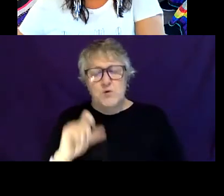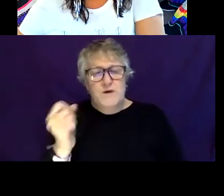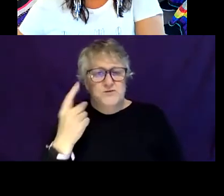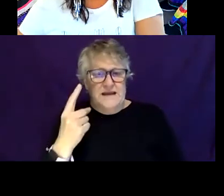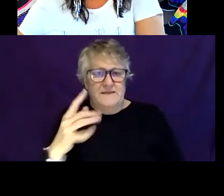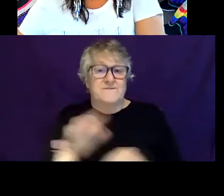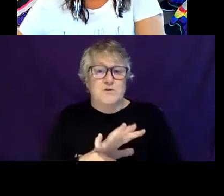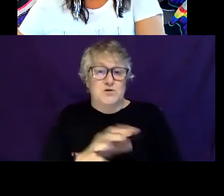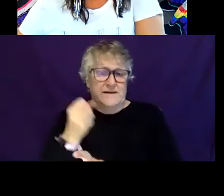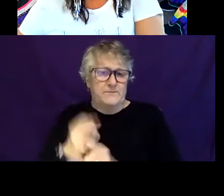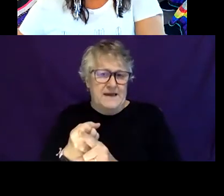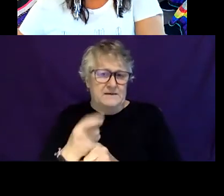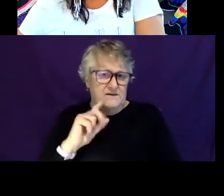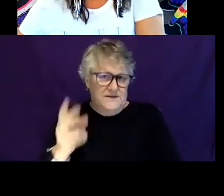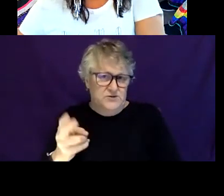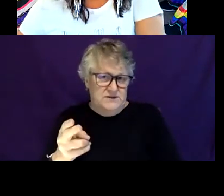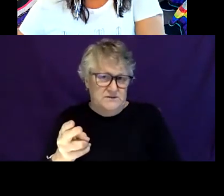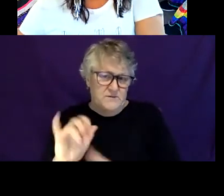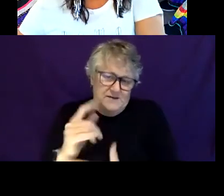So that's one thing that I'll just name here.